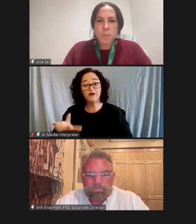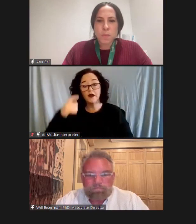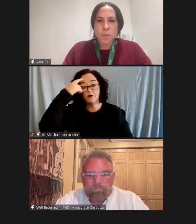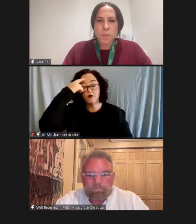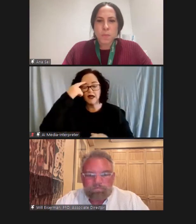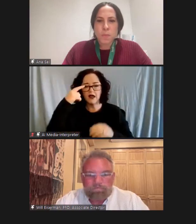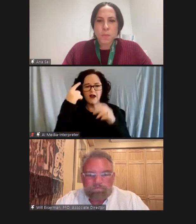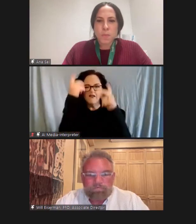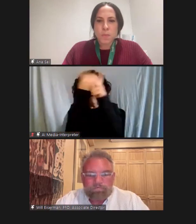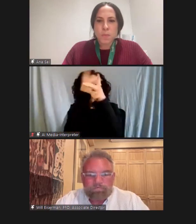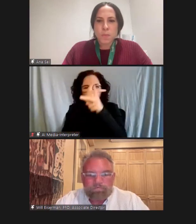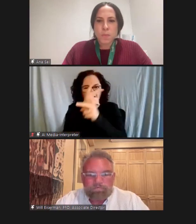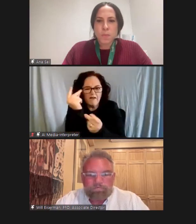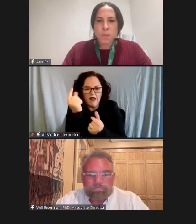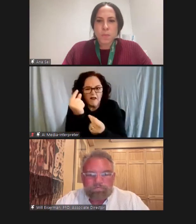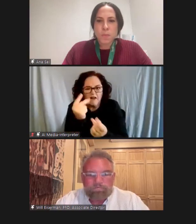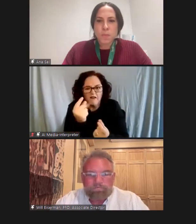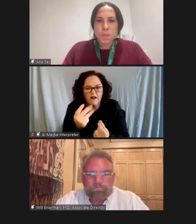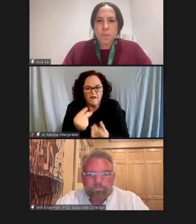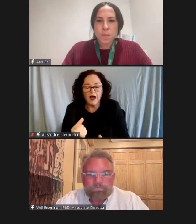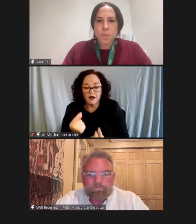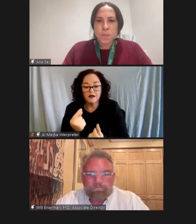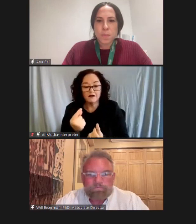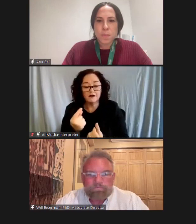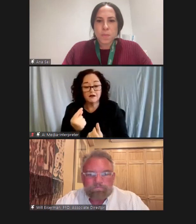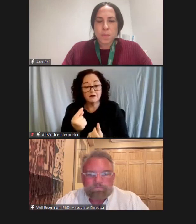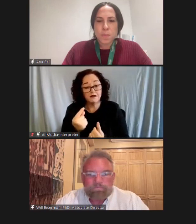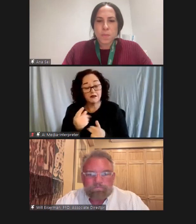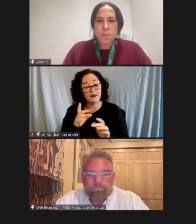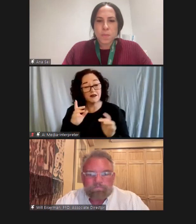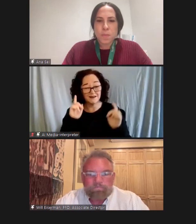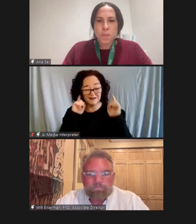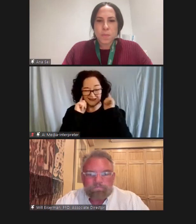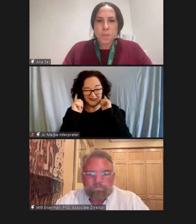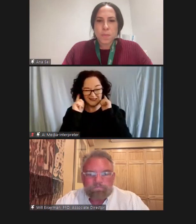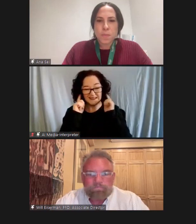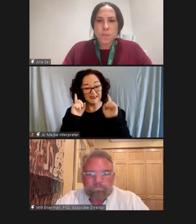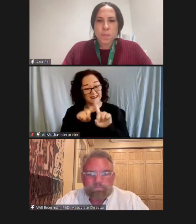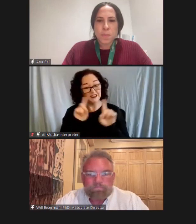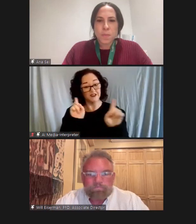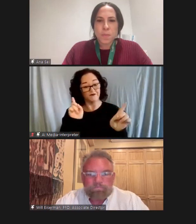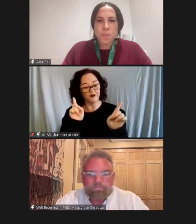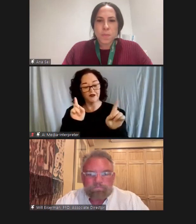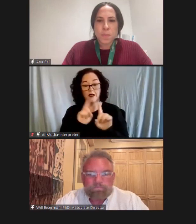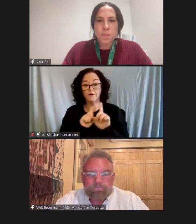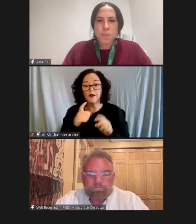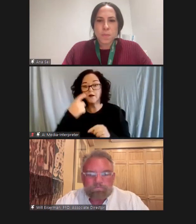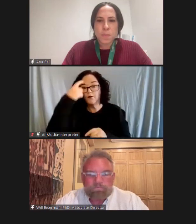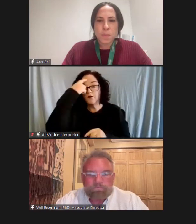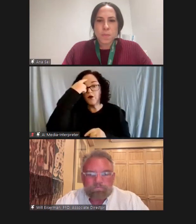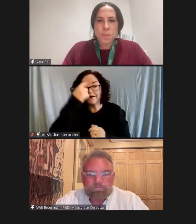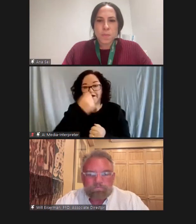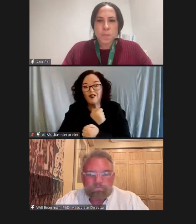that even though it is different their brain loves it because